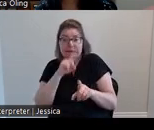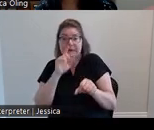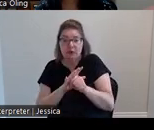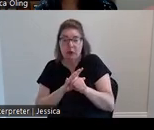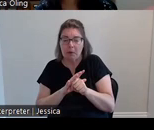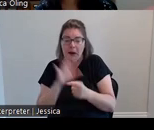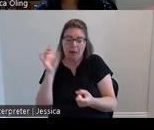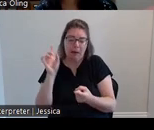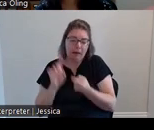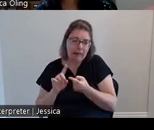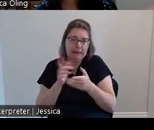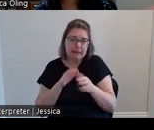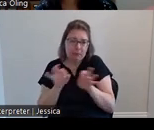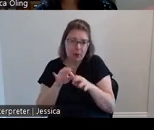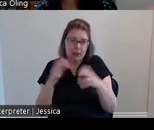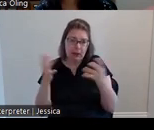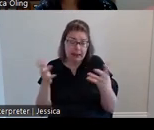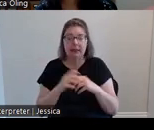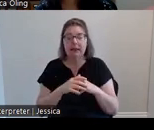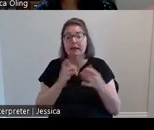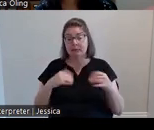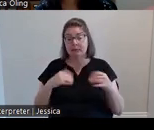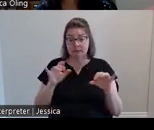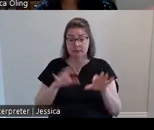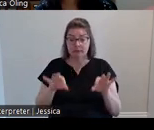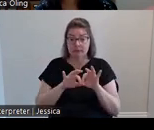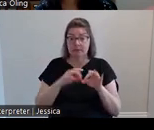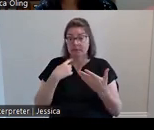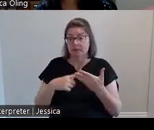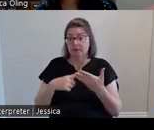And you still want to try to get to the point, I think, of looking at everything eventually.